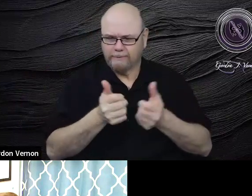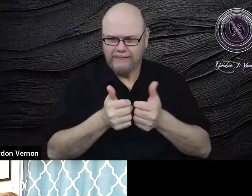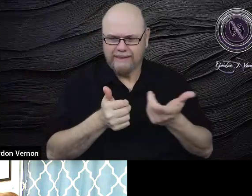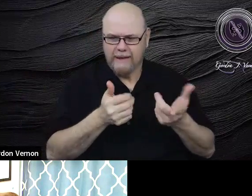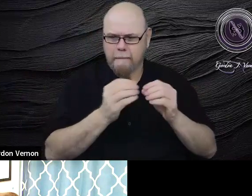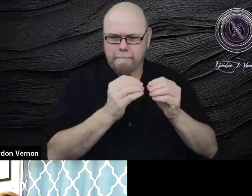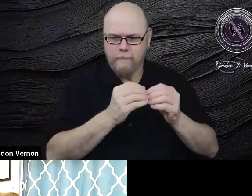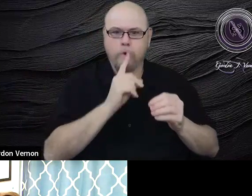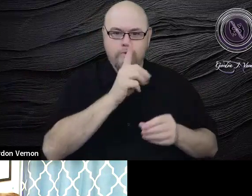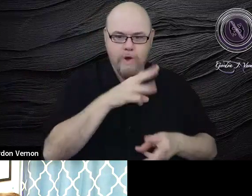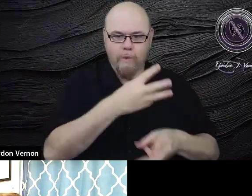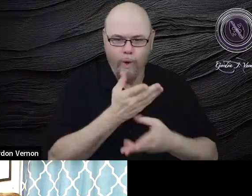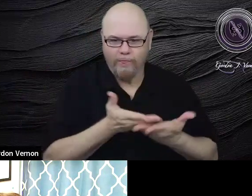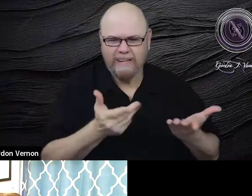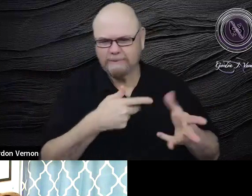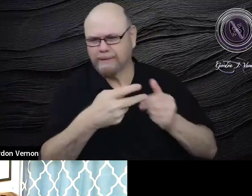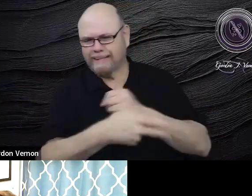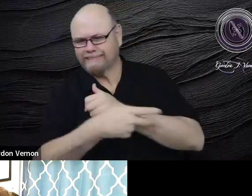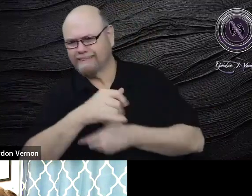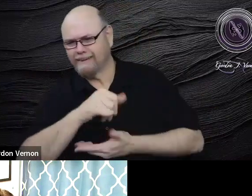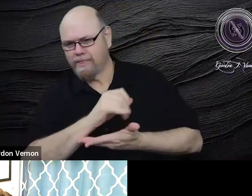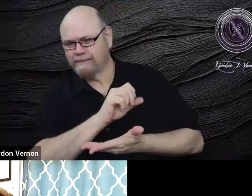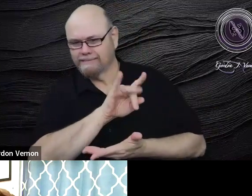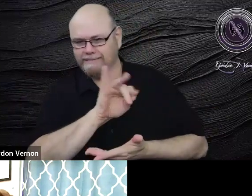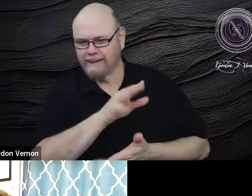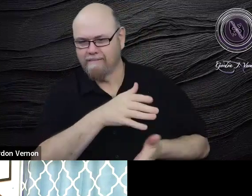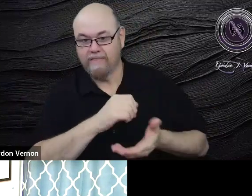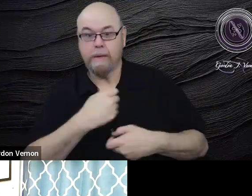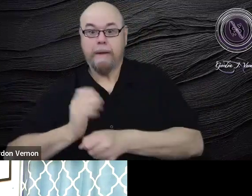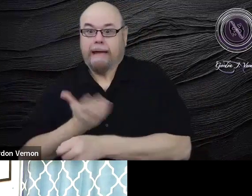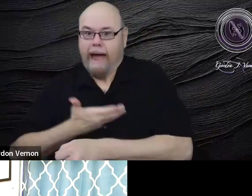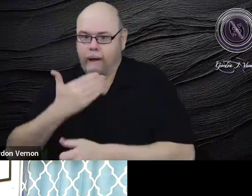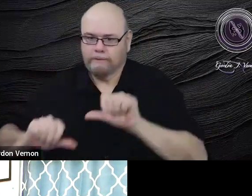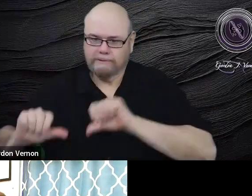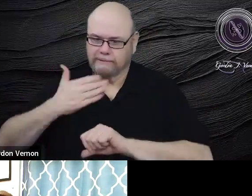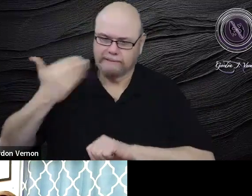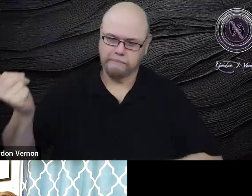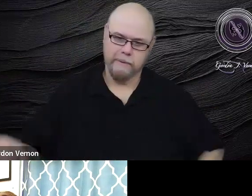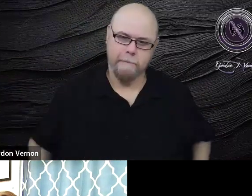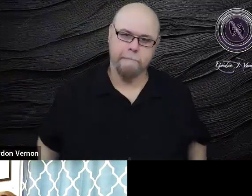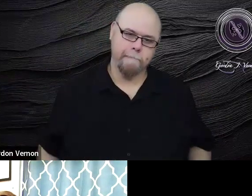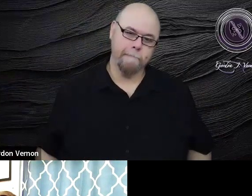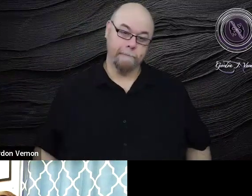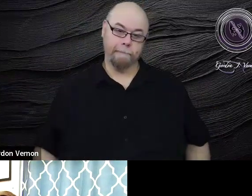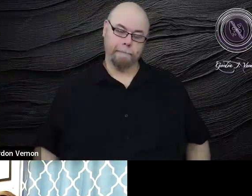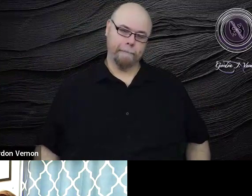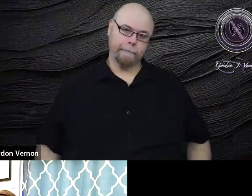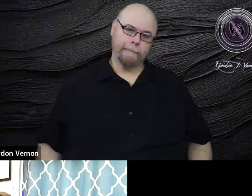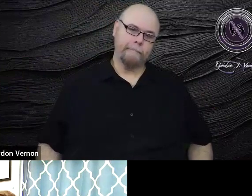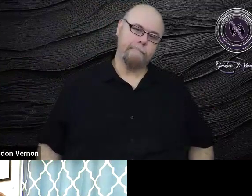However, if you perform something like a pitch discrimination task, it turns around and it becomes a left ear advantage.